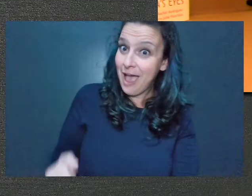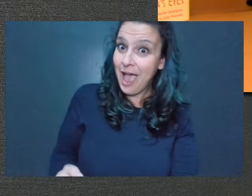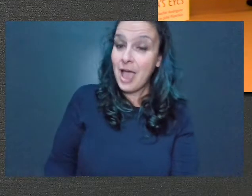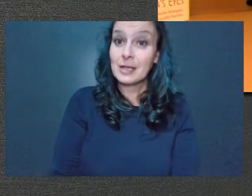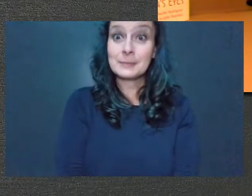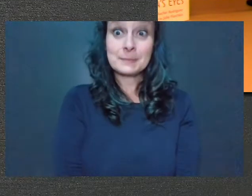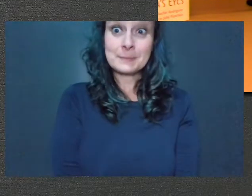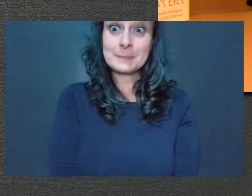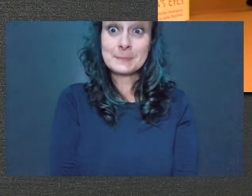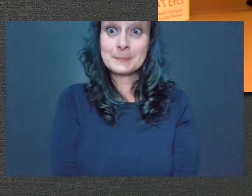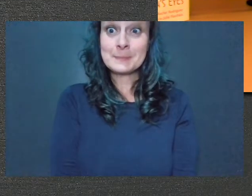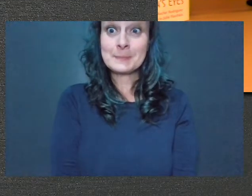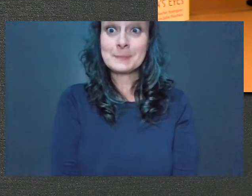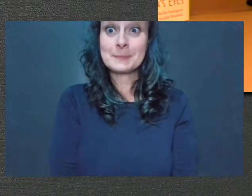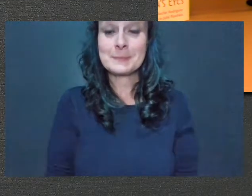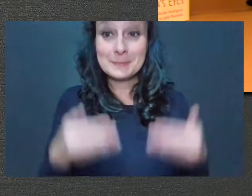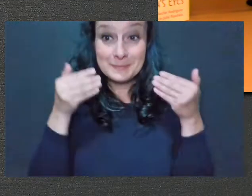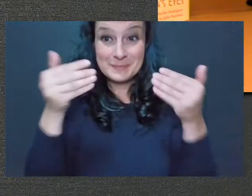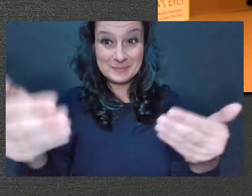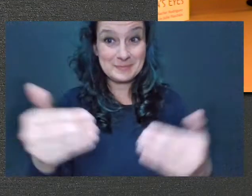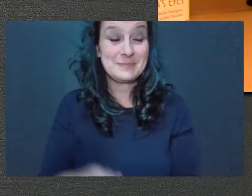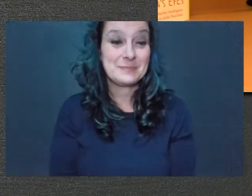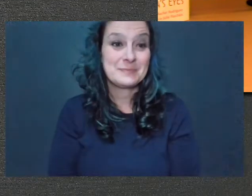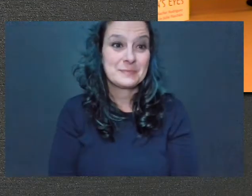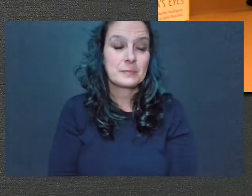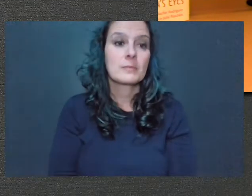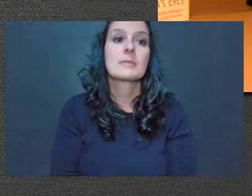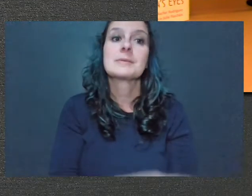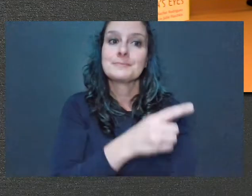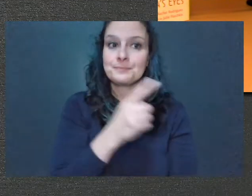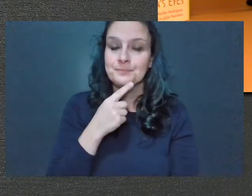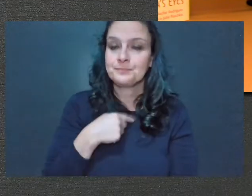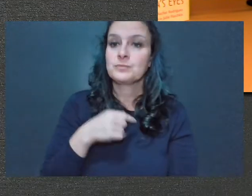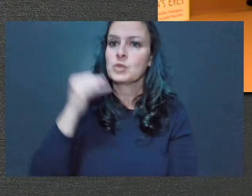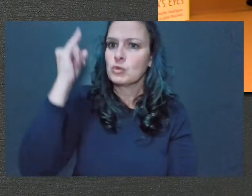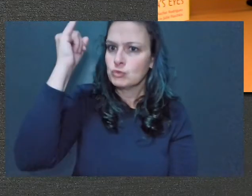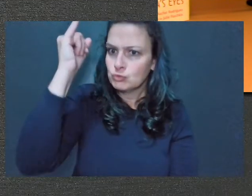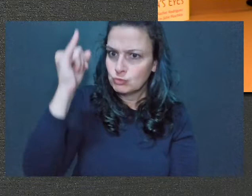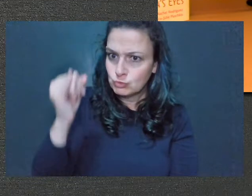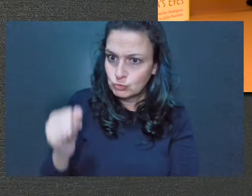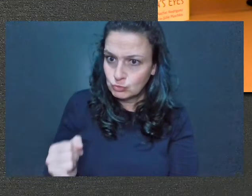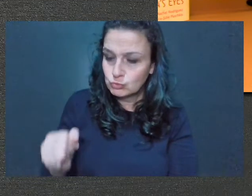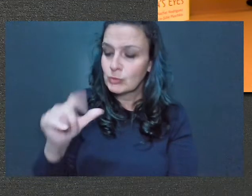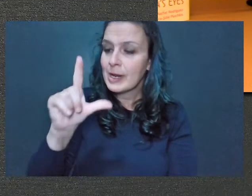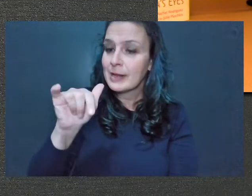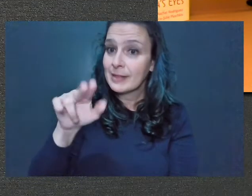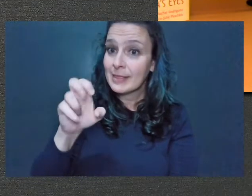Go stand up. Straight lines, now straight lines can go up and down like your body,